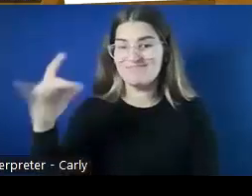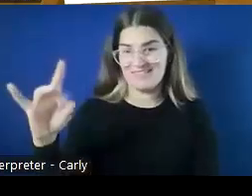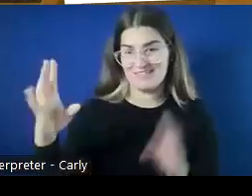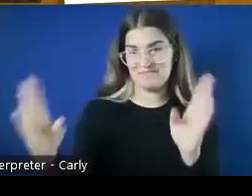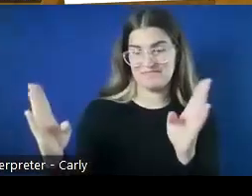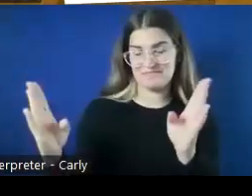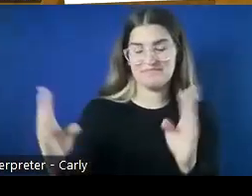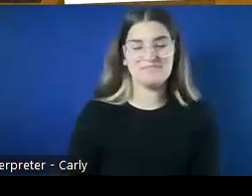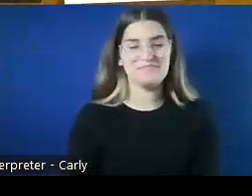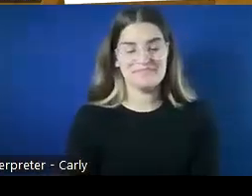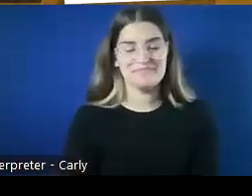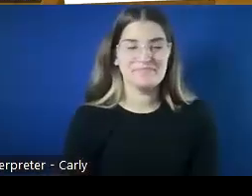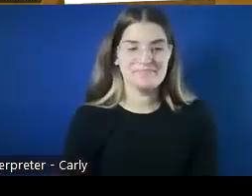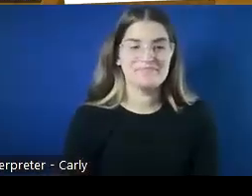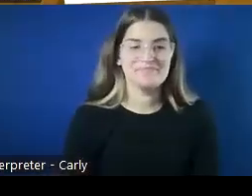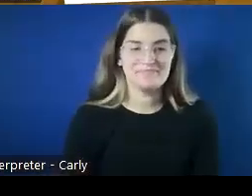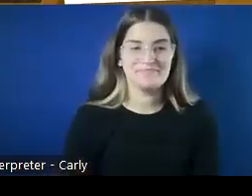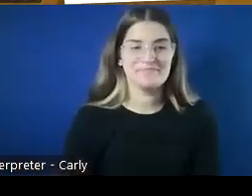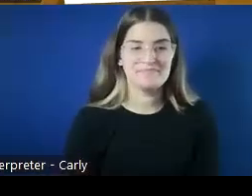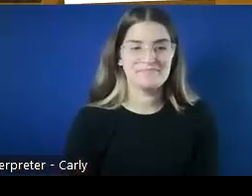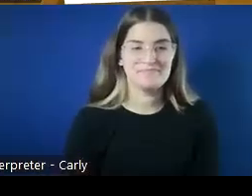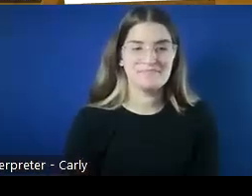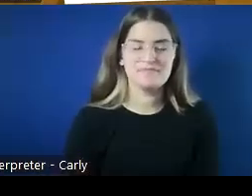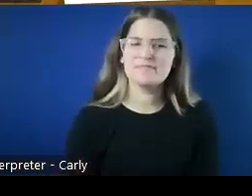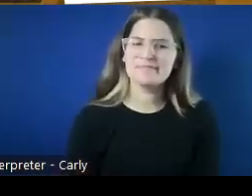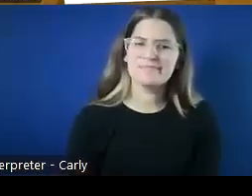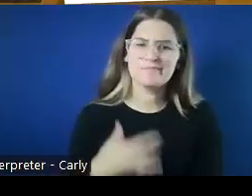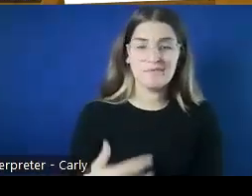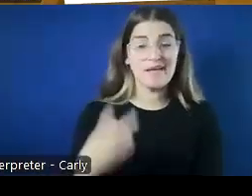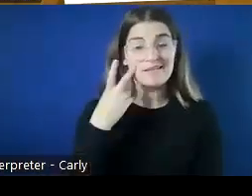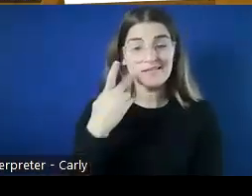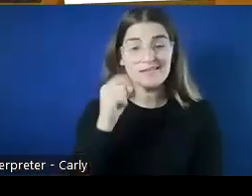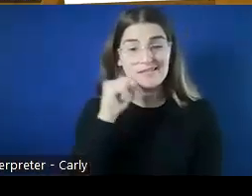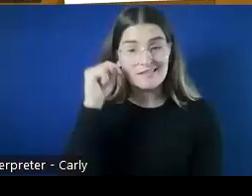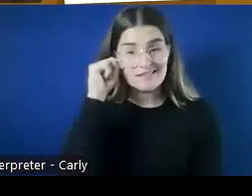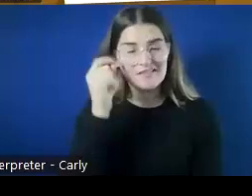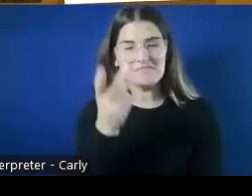walk-in clinic and we primarily see teenagers as you could see are represented within this